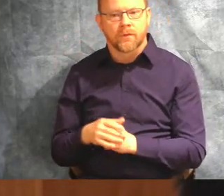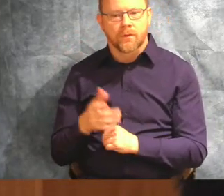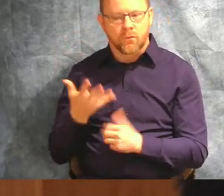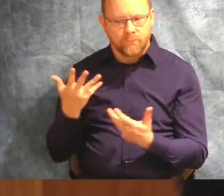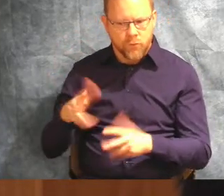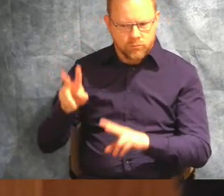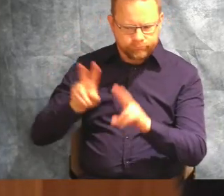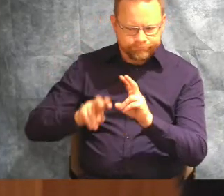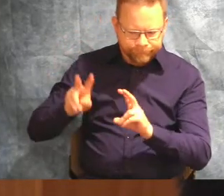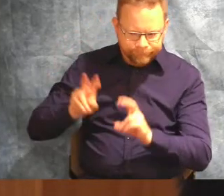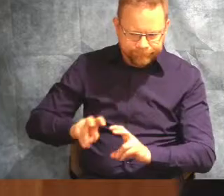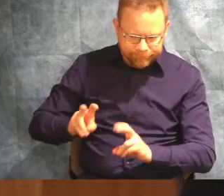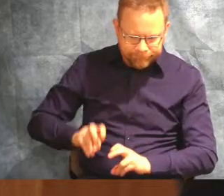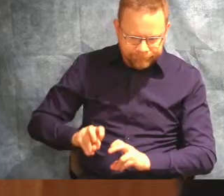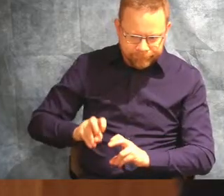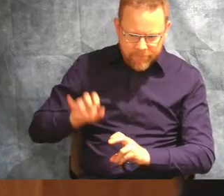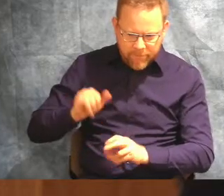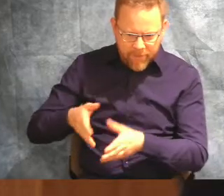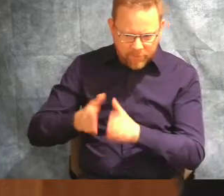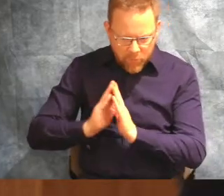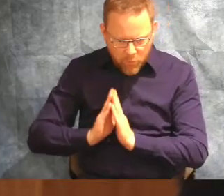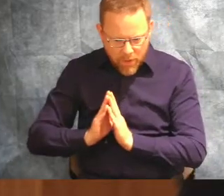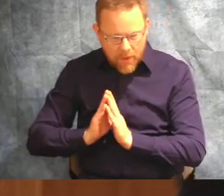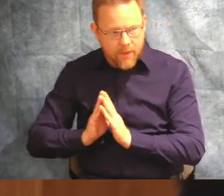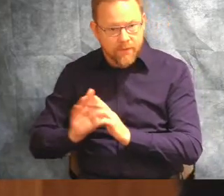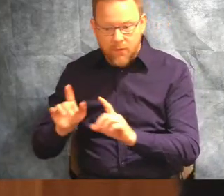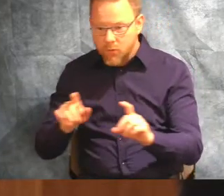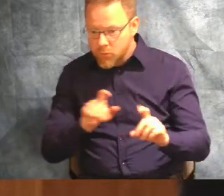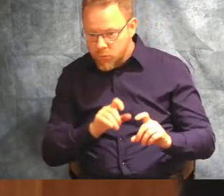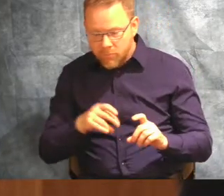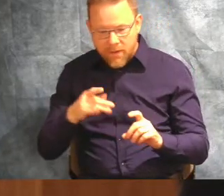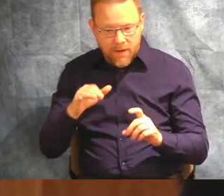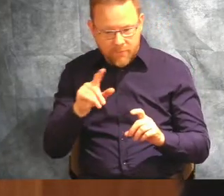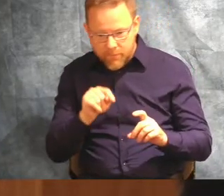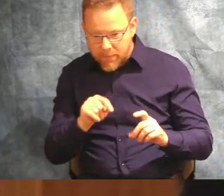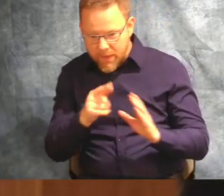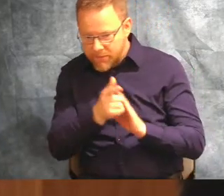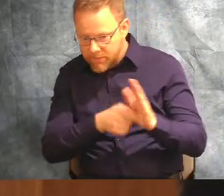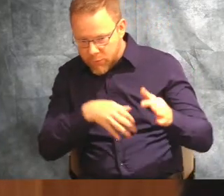the request and find the survey, plat, and legal description to be acceptable and recommend the